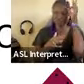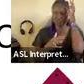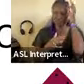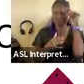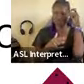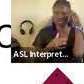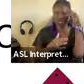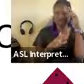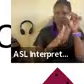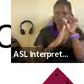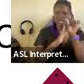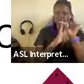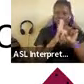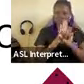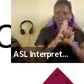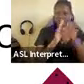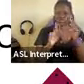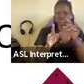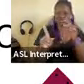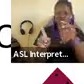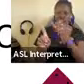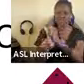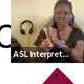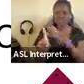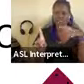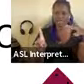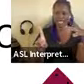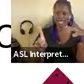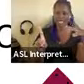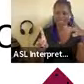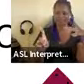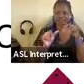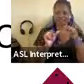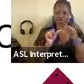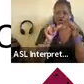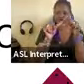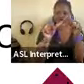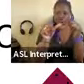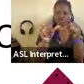public health capacity and responsiveness for the long term. What we've seen in this county over the